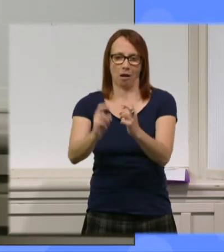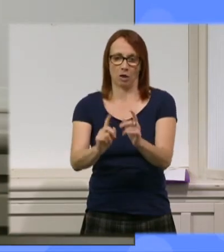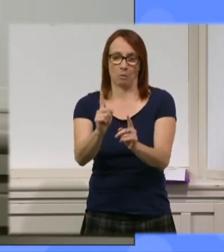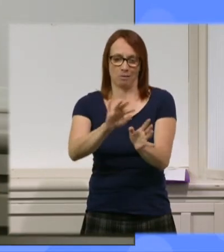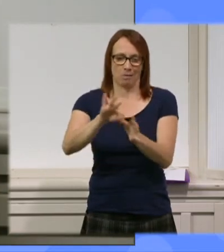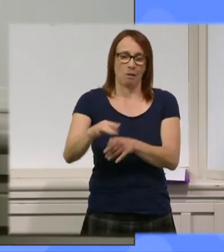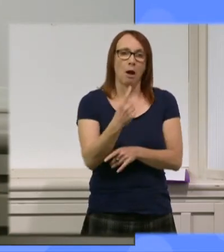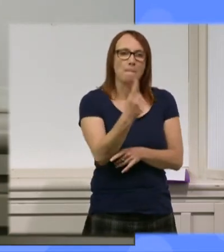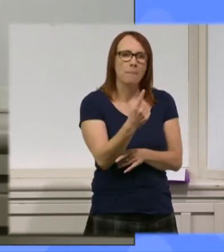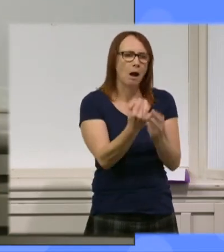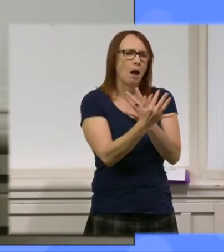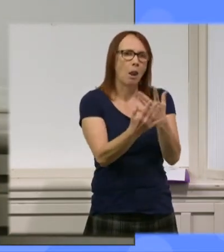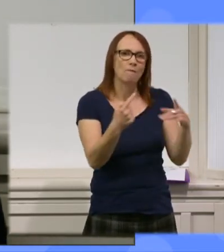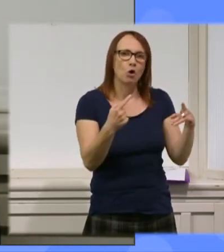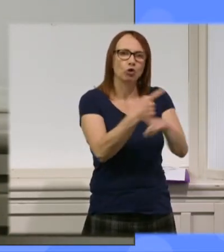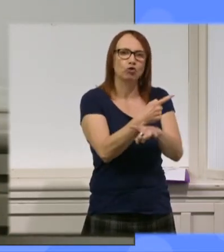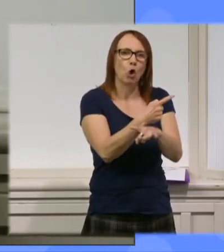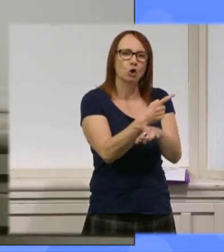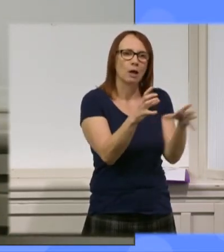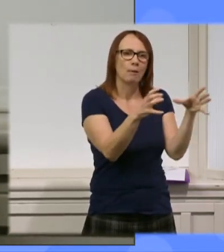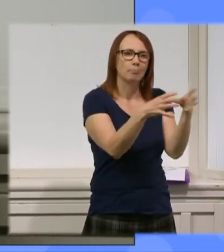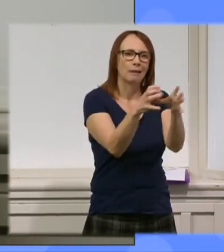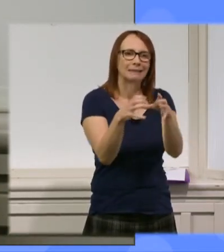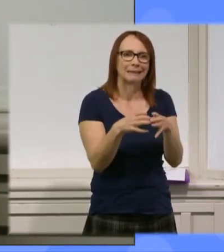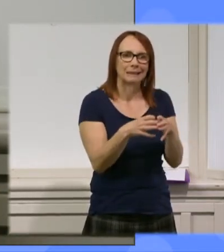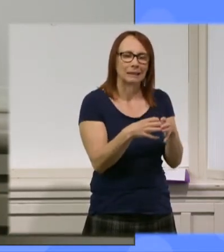cross party groups on our entity so I'm on cross party groups as the title